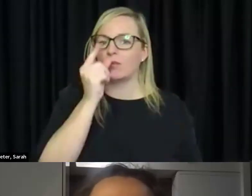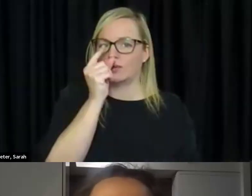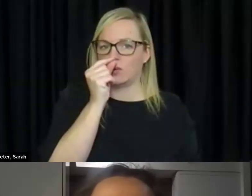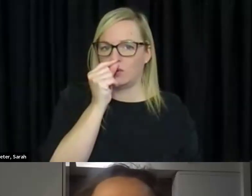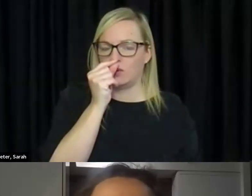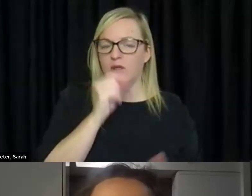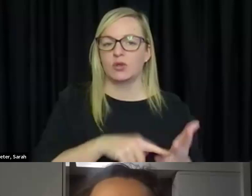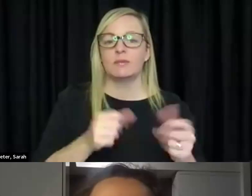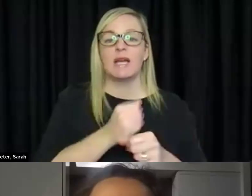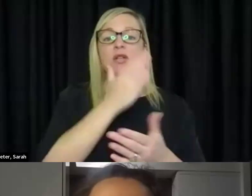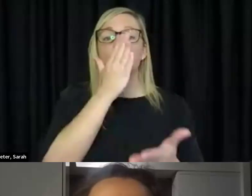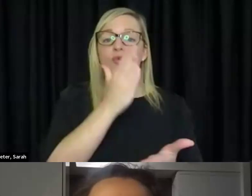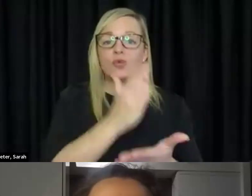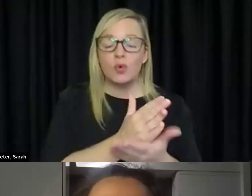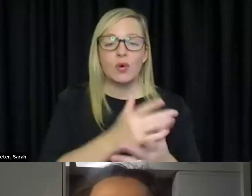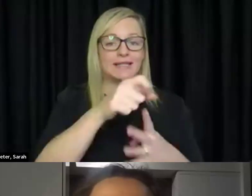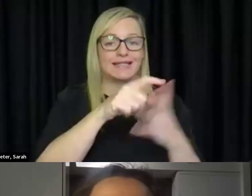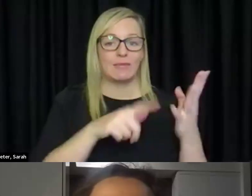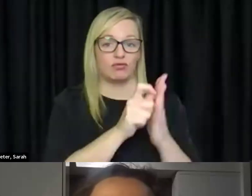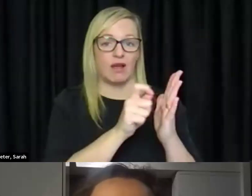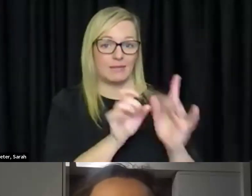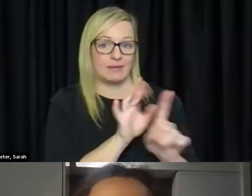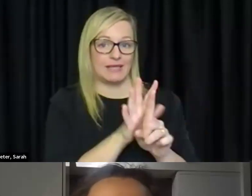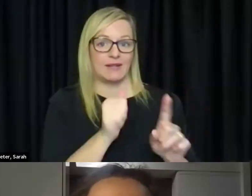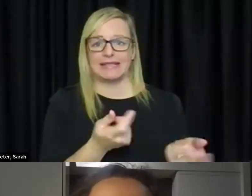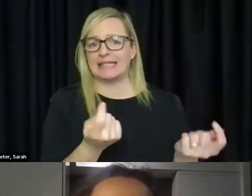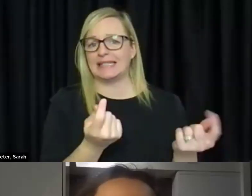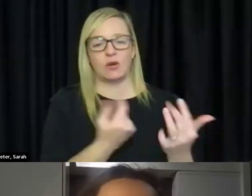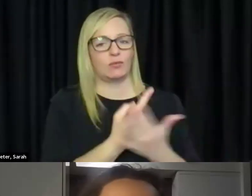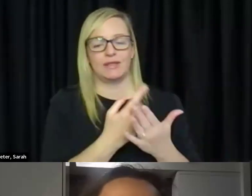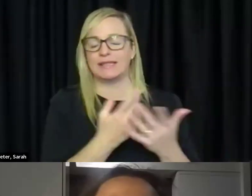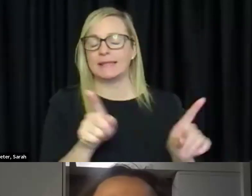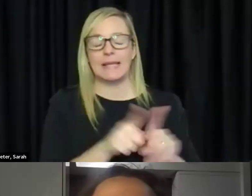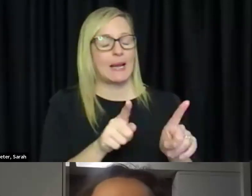disabled writers have the best possible shot and the most successful and inclusive environment for